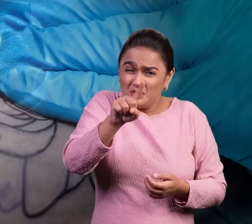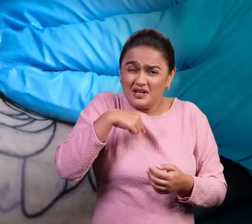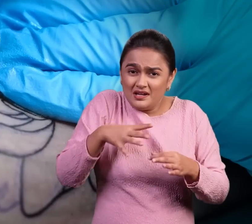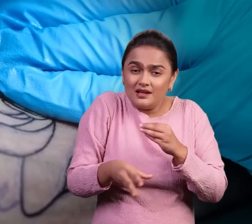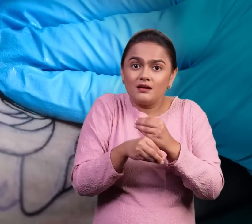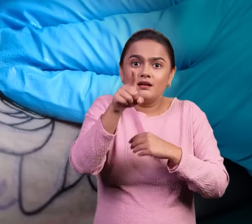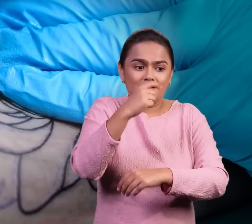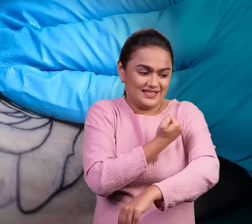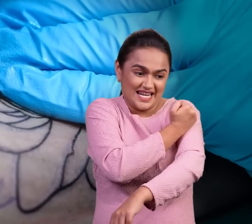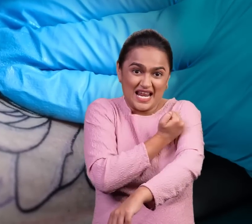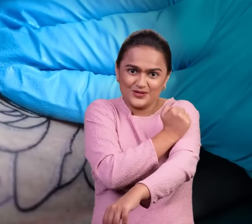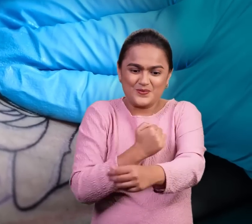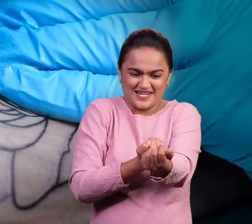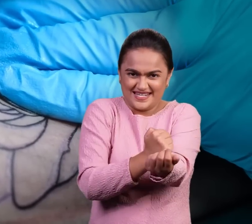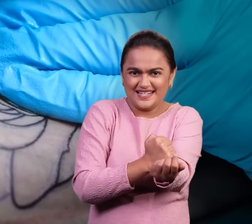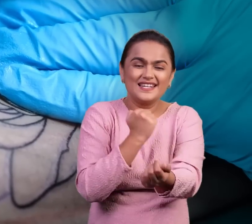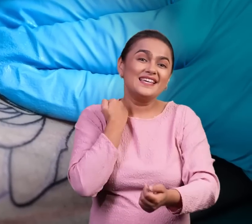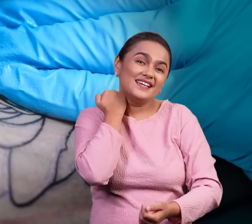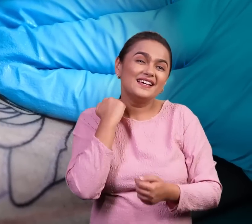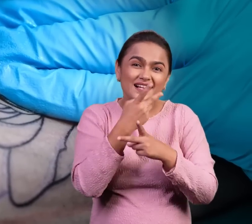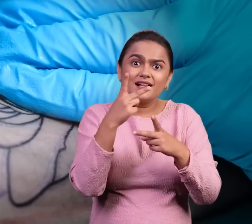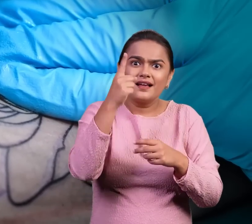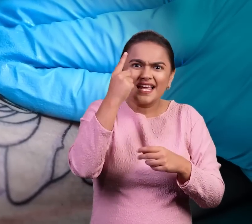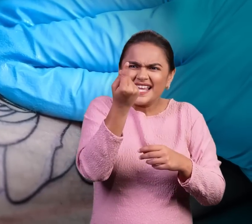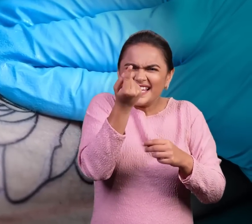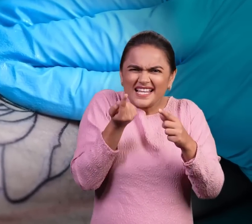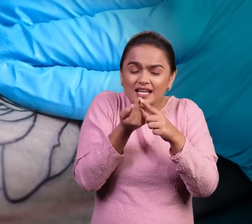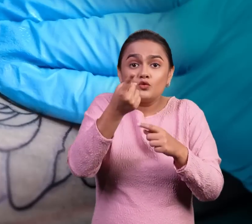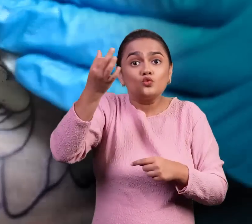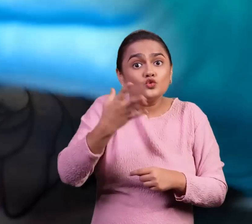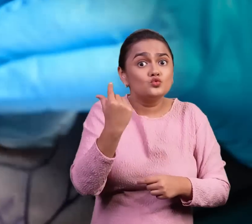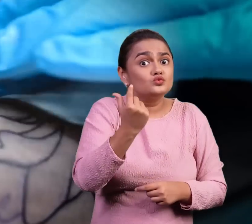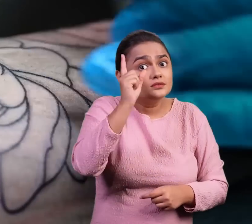while getting a tattoo, a new needle should be used.